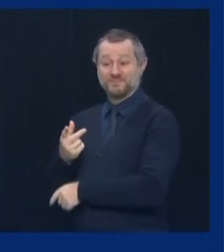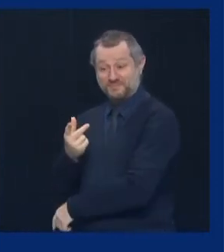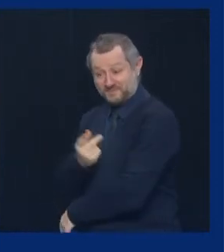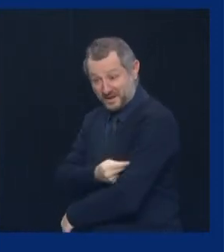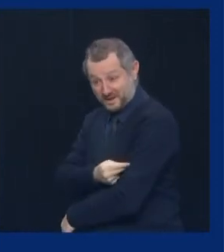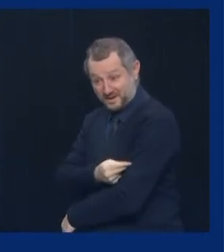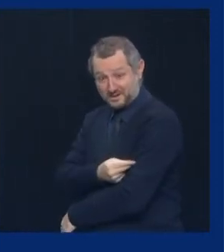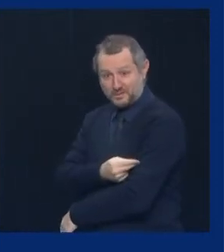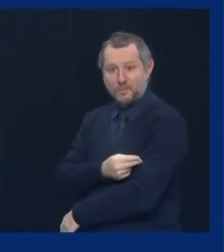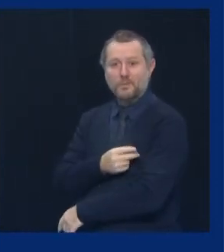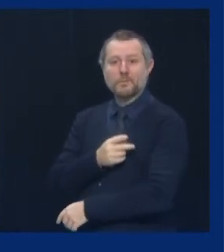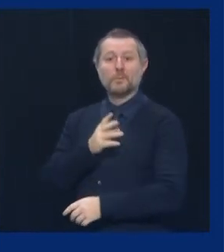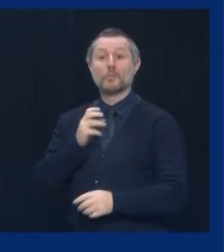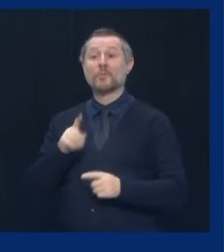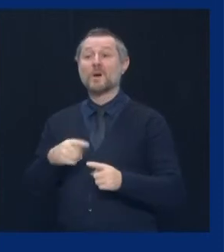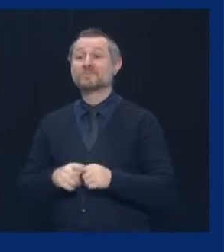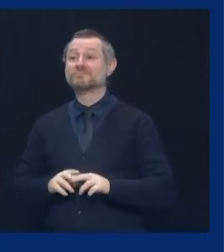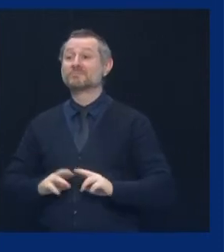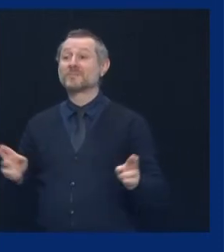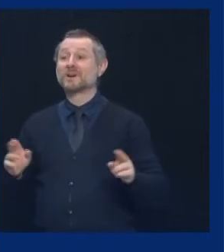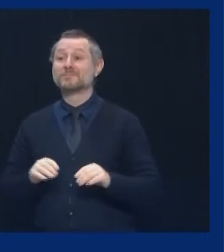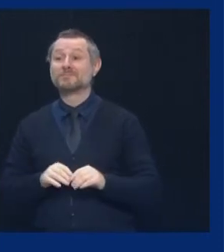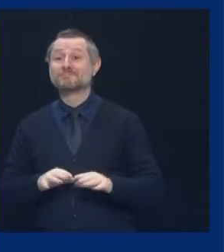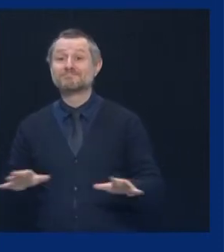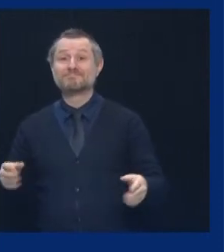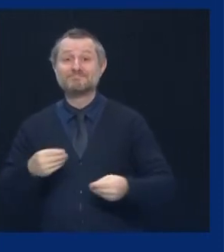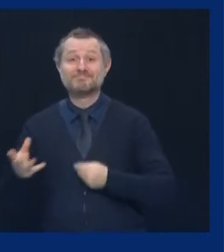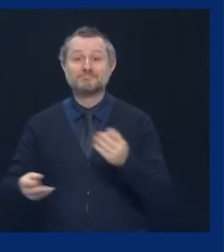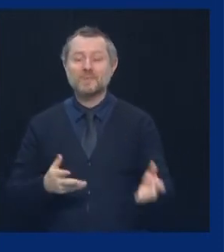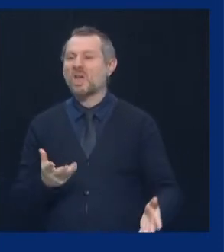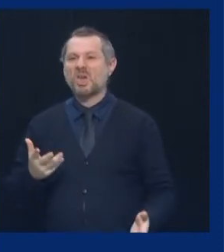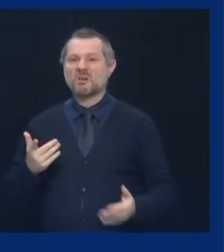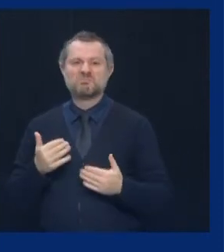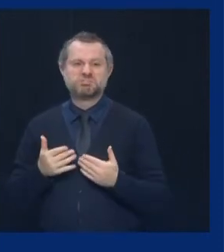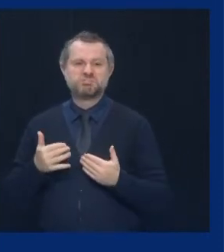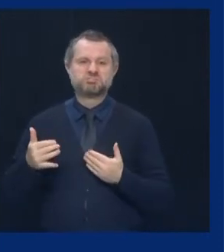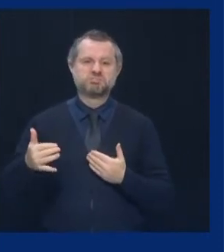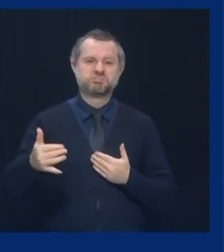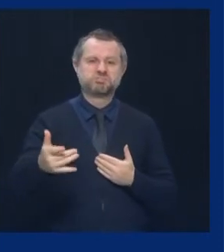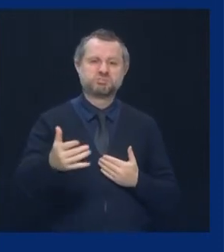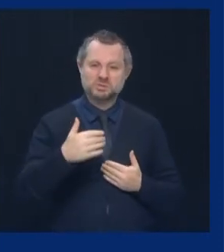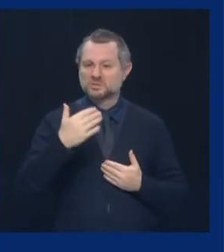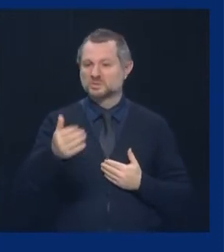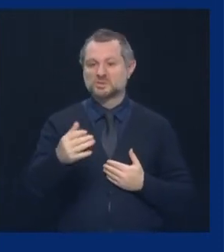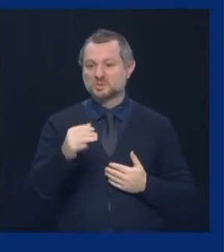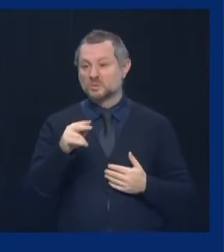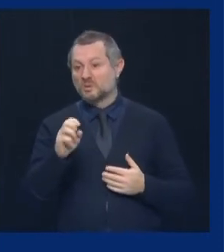THE VACCINATION. THE VACCINATION WILL TAKE